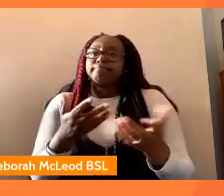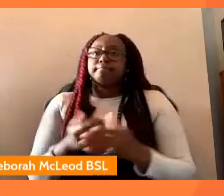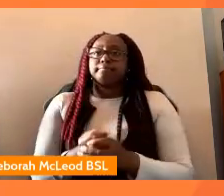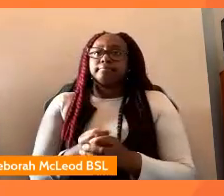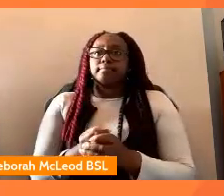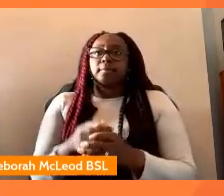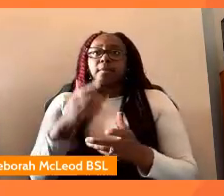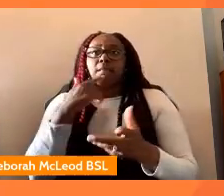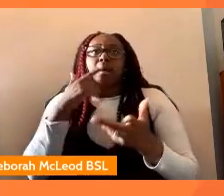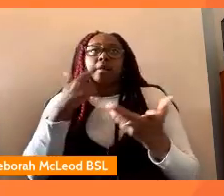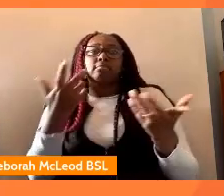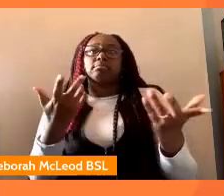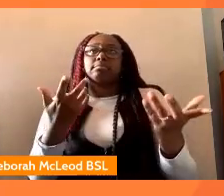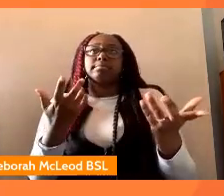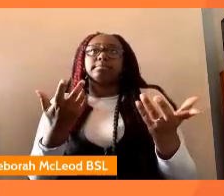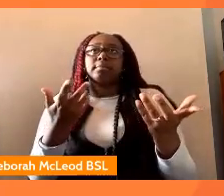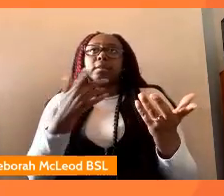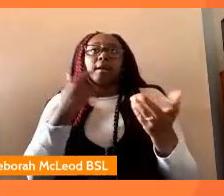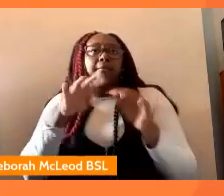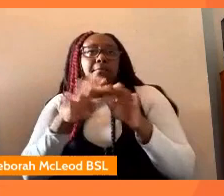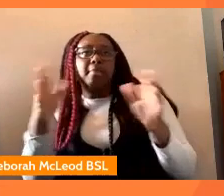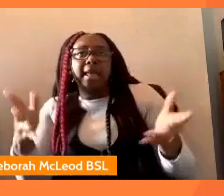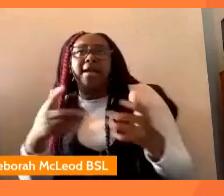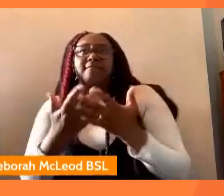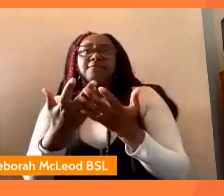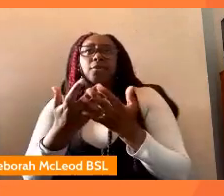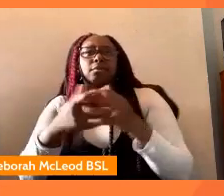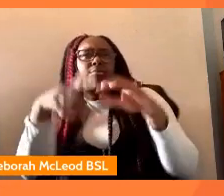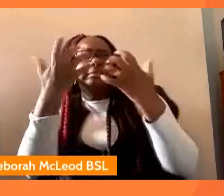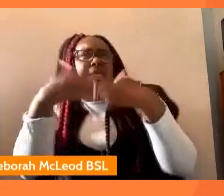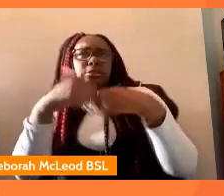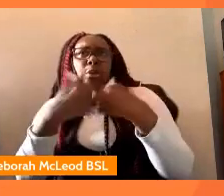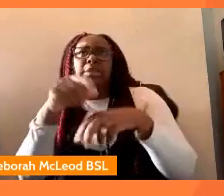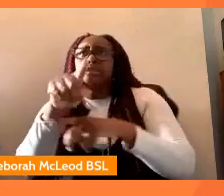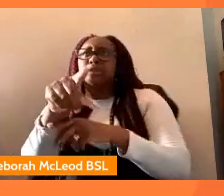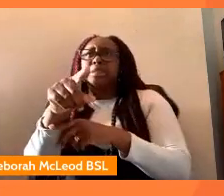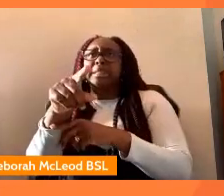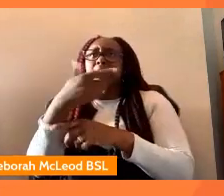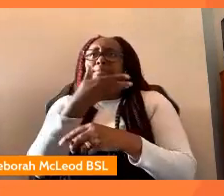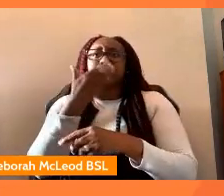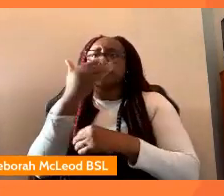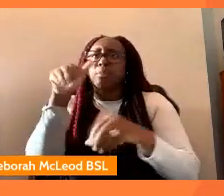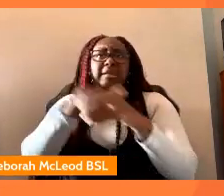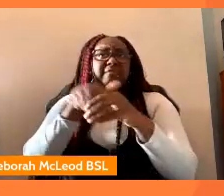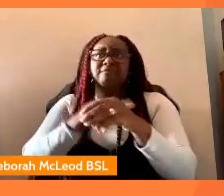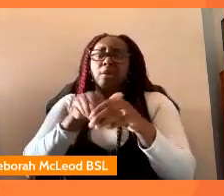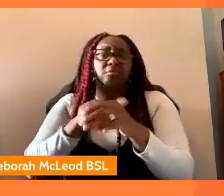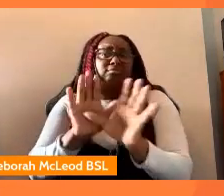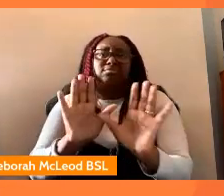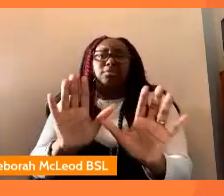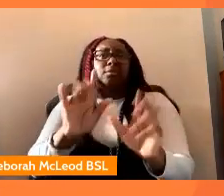to the tune of platforms and technology that we have not got a say in. And we don't get the chance to design experiences that are